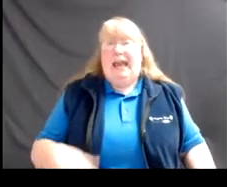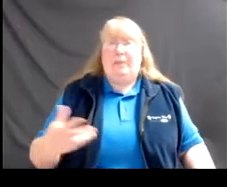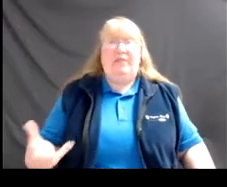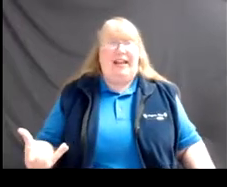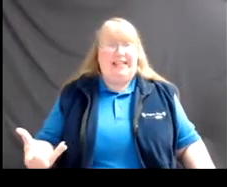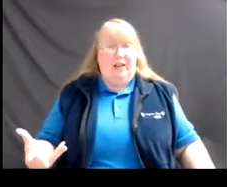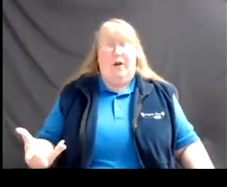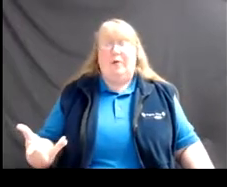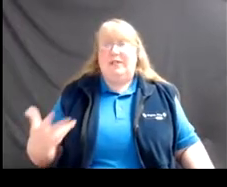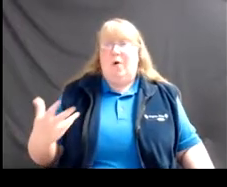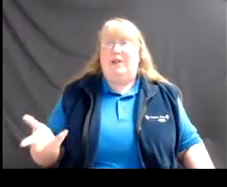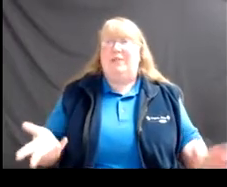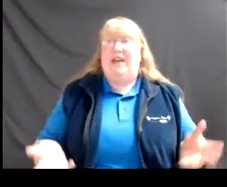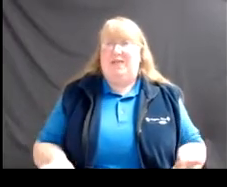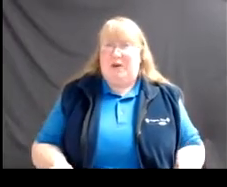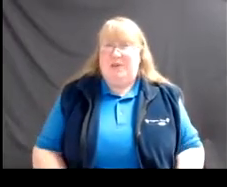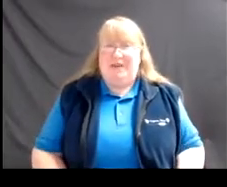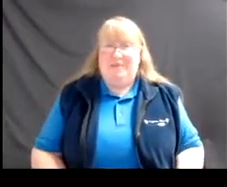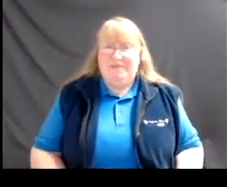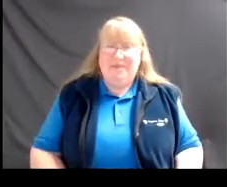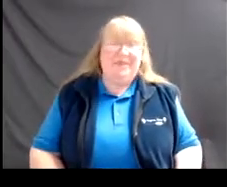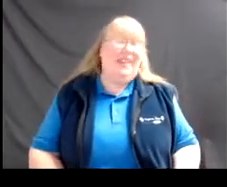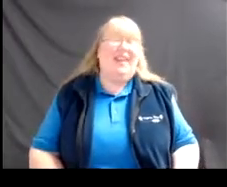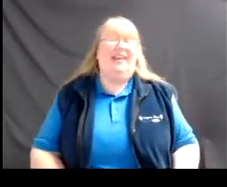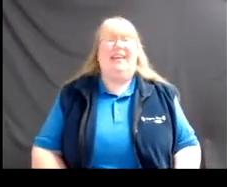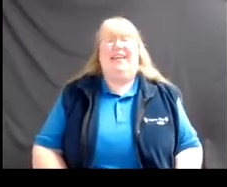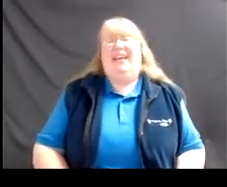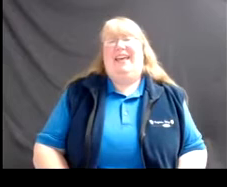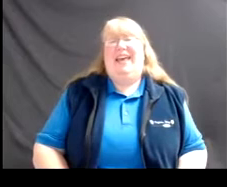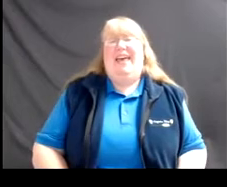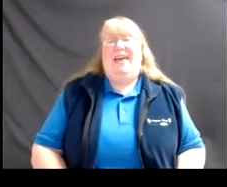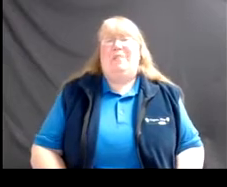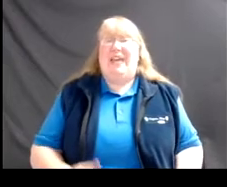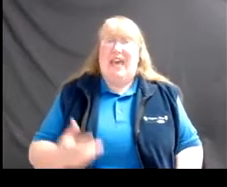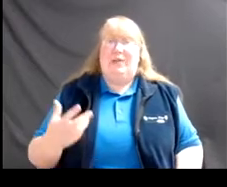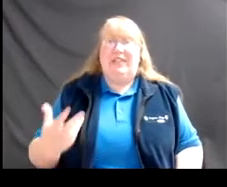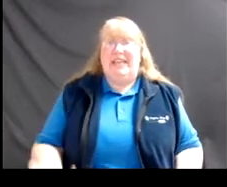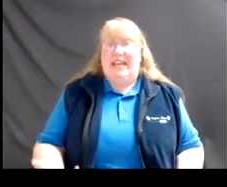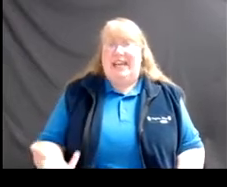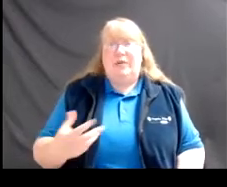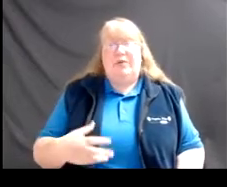Amplified telephones, of course, being the first on. Being able to stay connected with